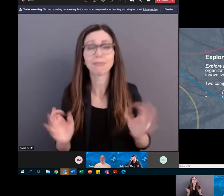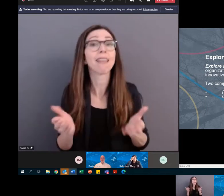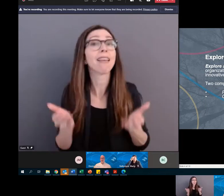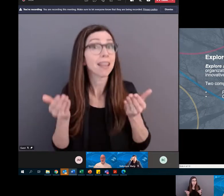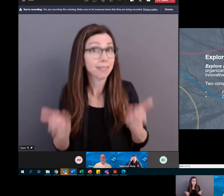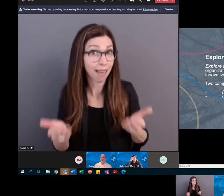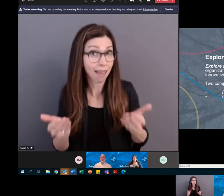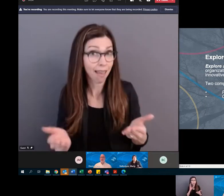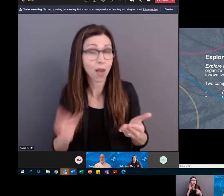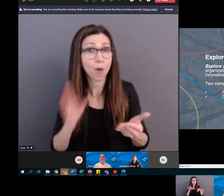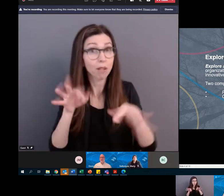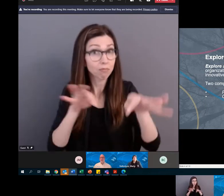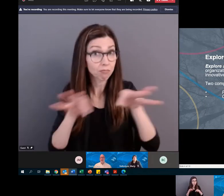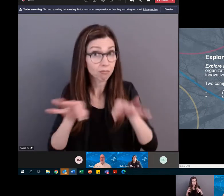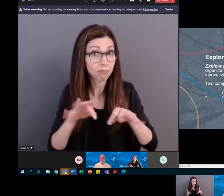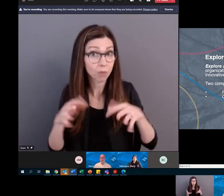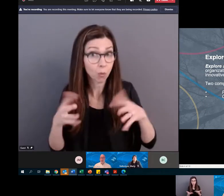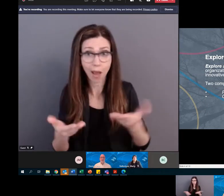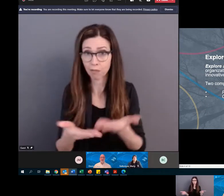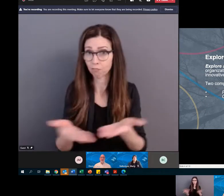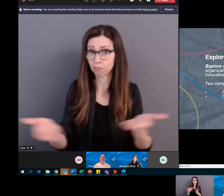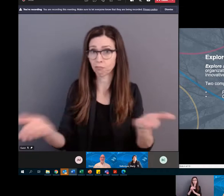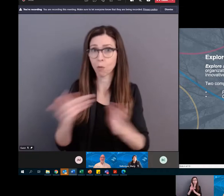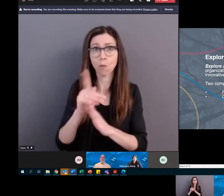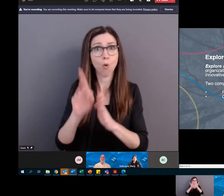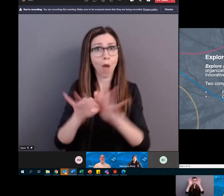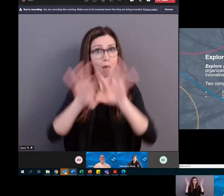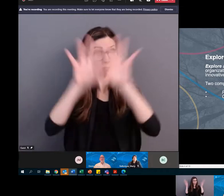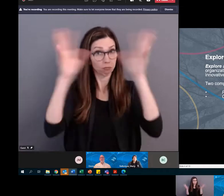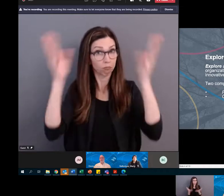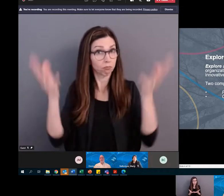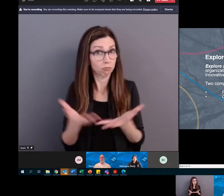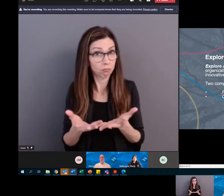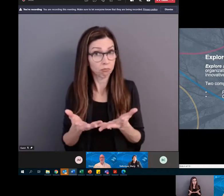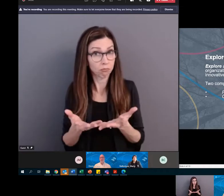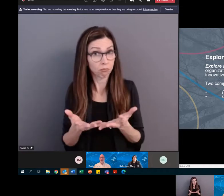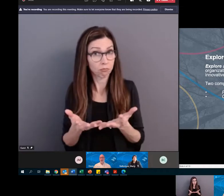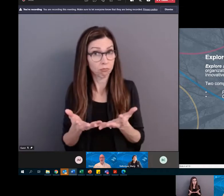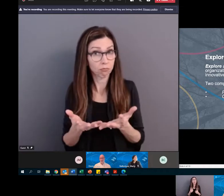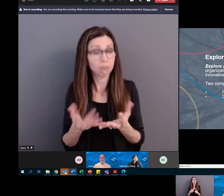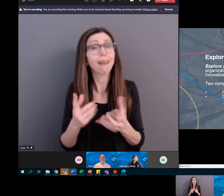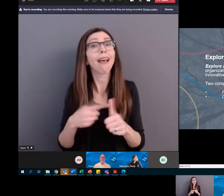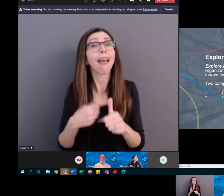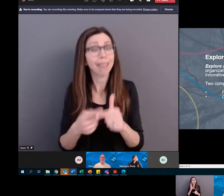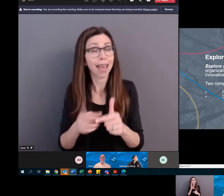Explore and Create program as a whole, and then I’m going to focus more